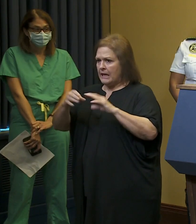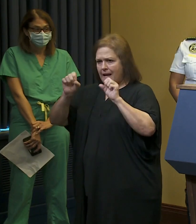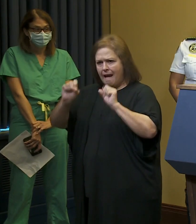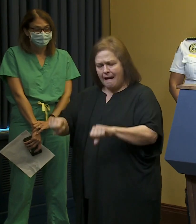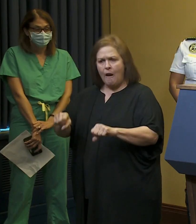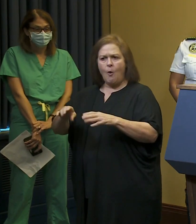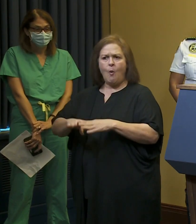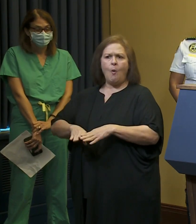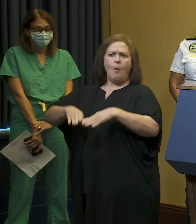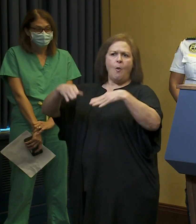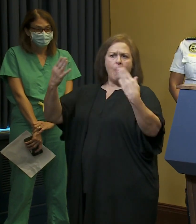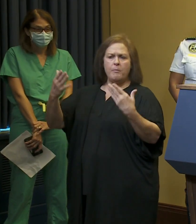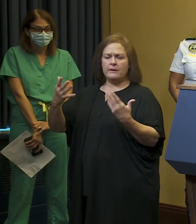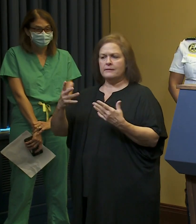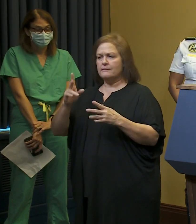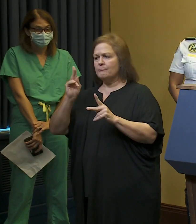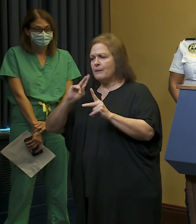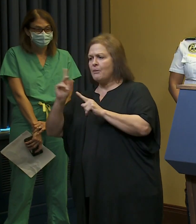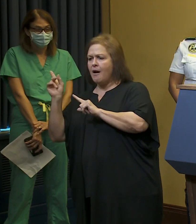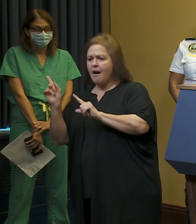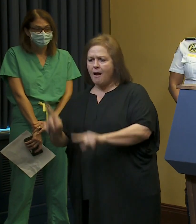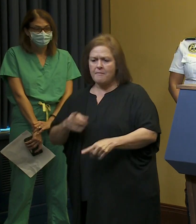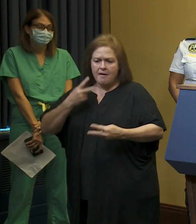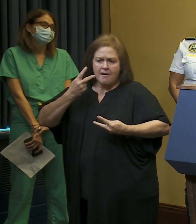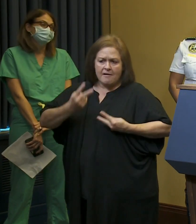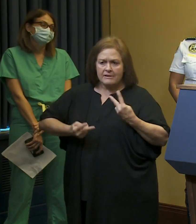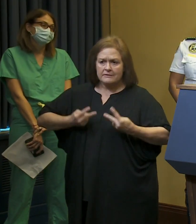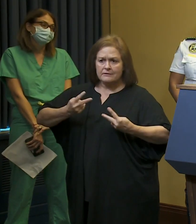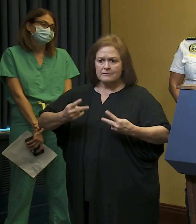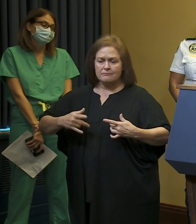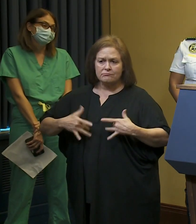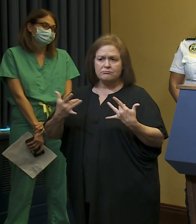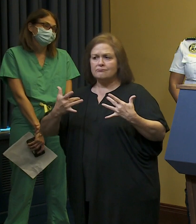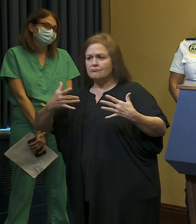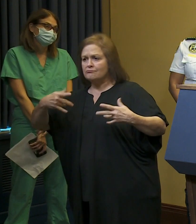THOSE BENEFITS HAVE BEEN THE CITY OPENING BACK UP OUR